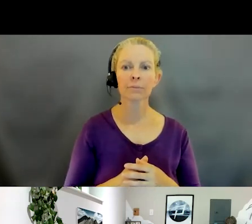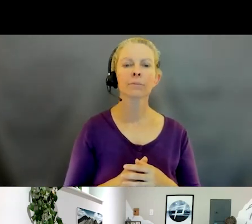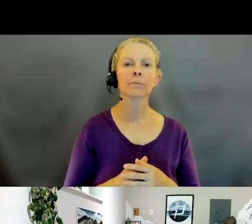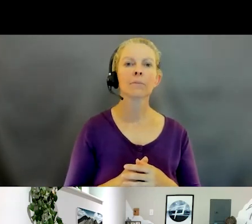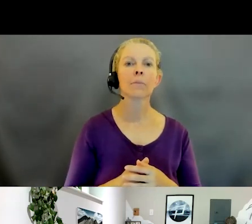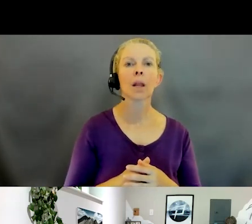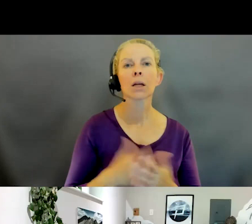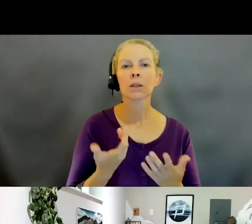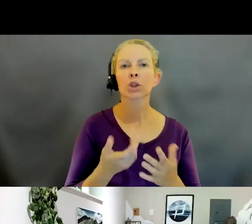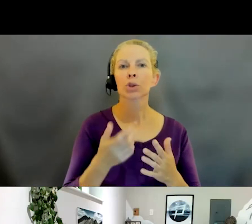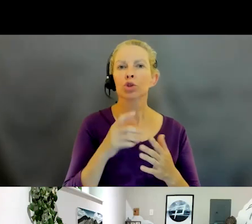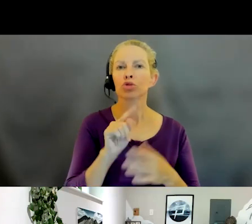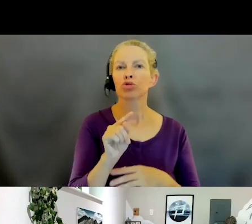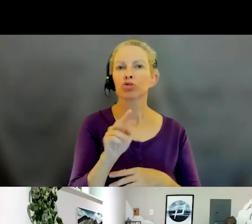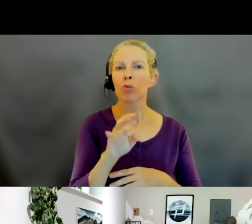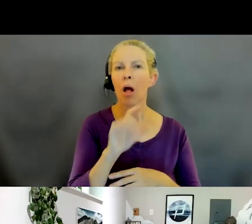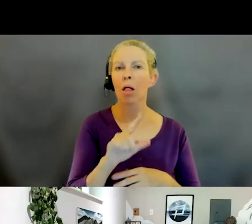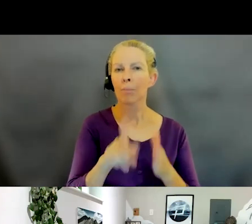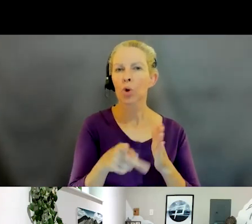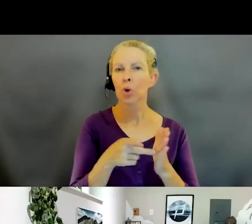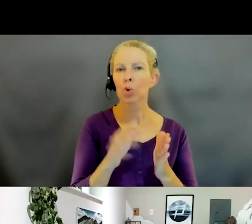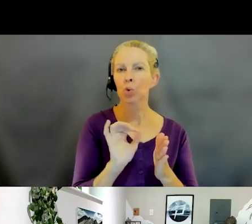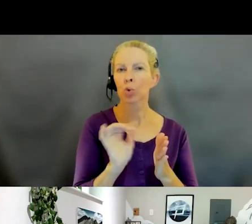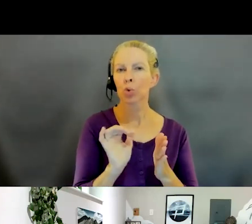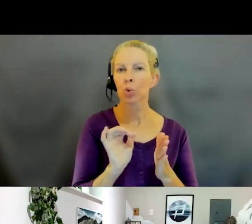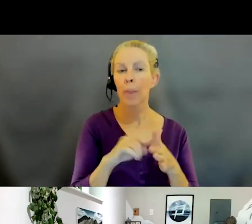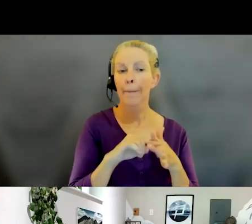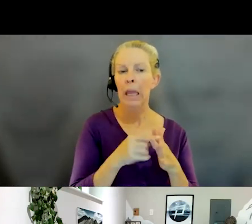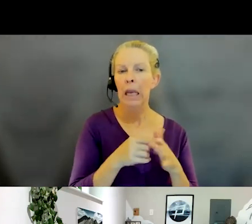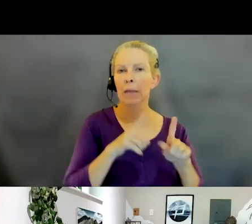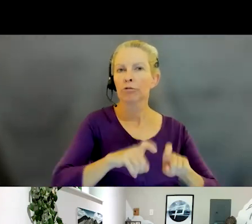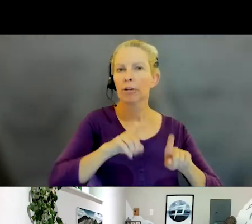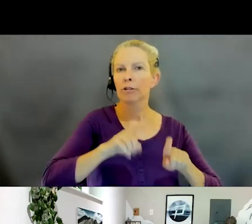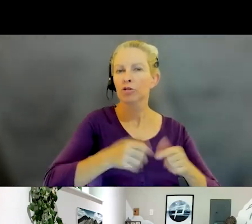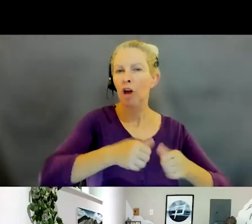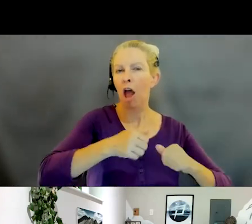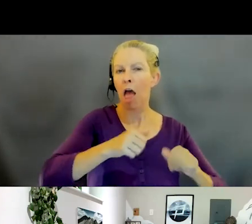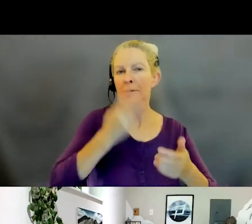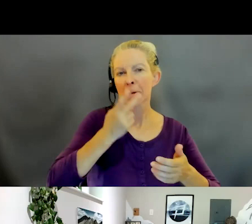it out and see if you like it. But you can use that on third party. It is currently,